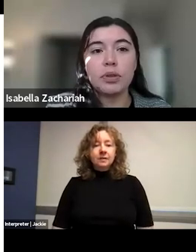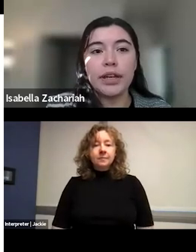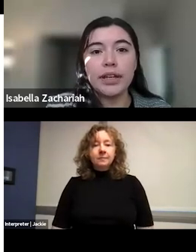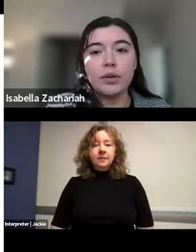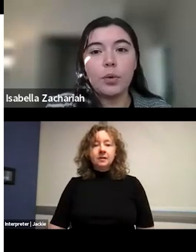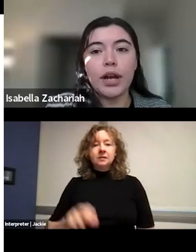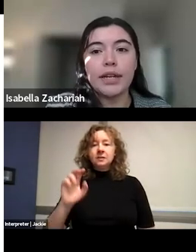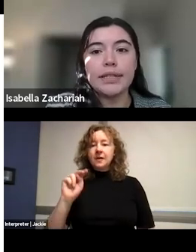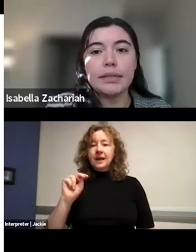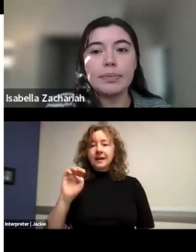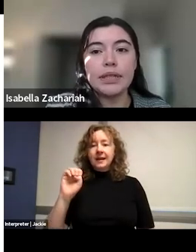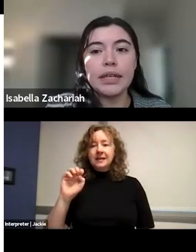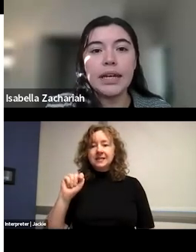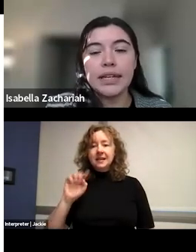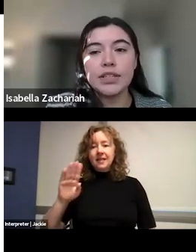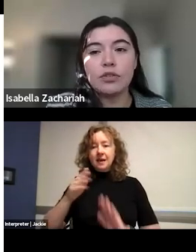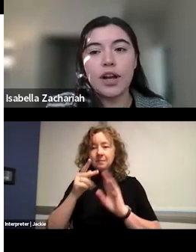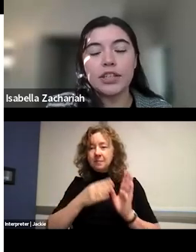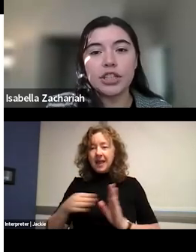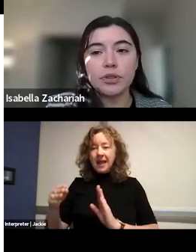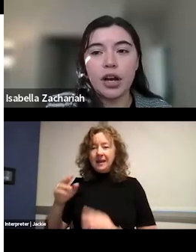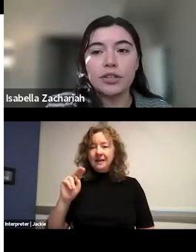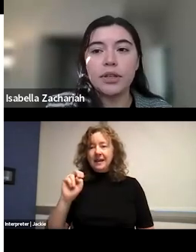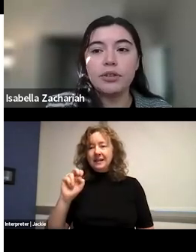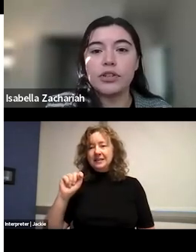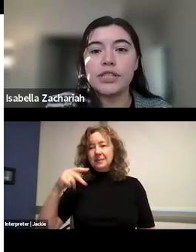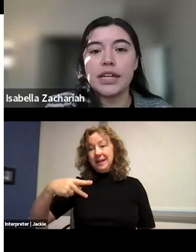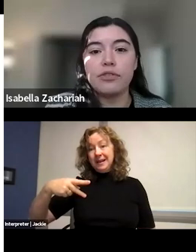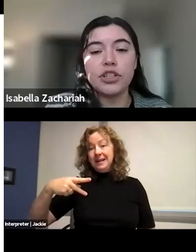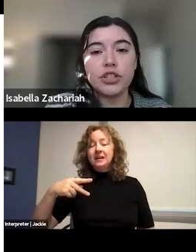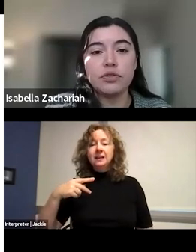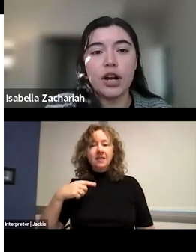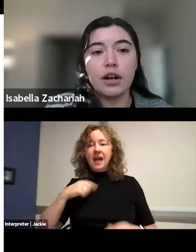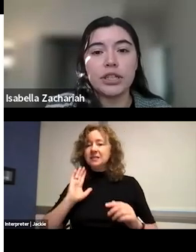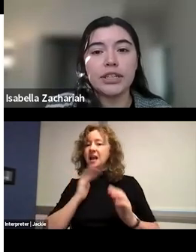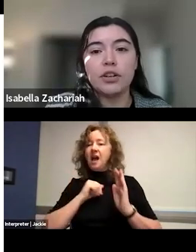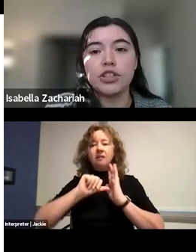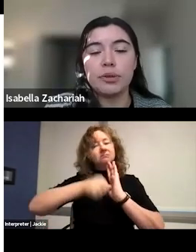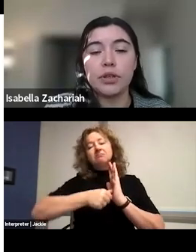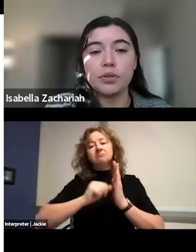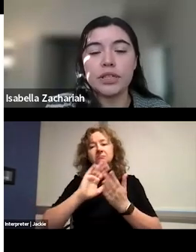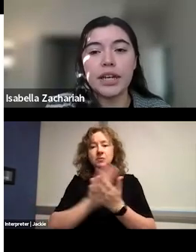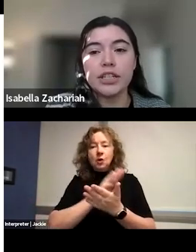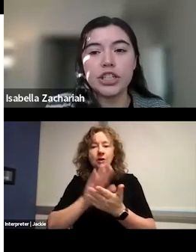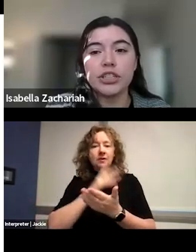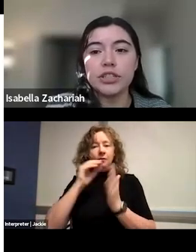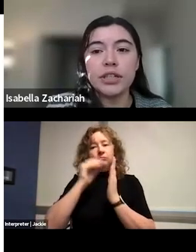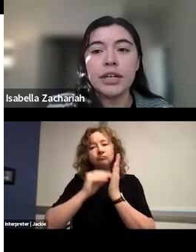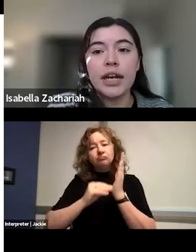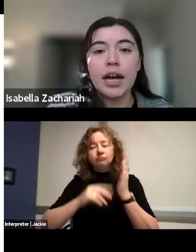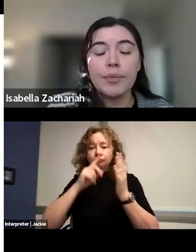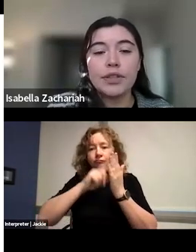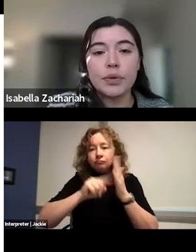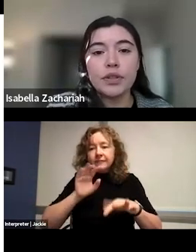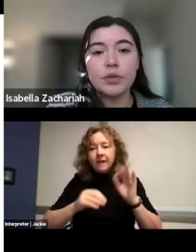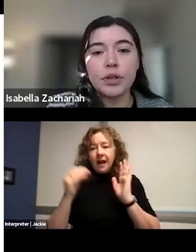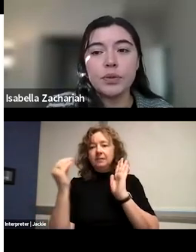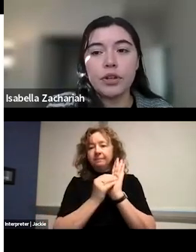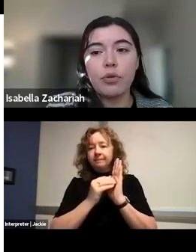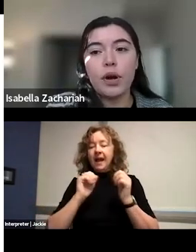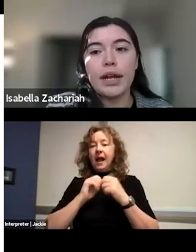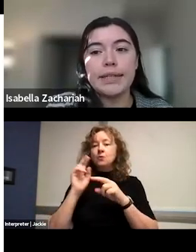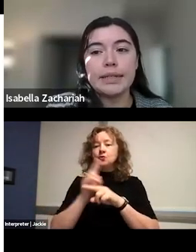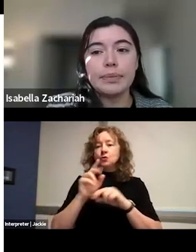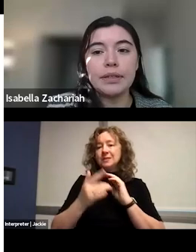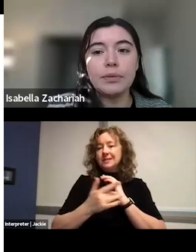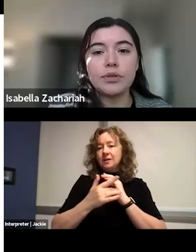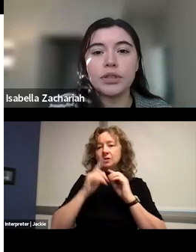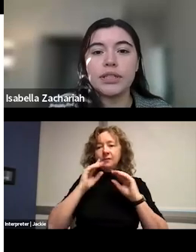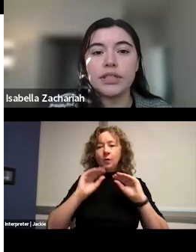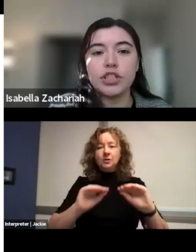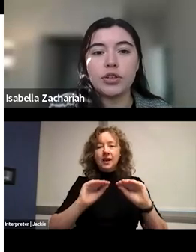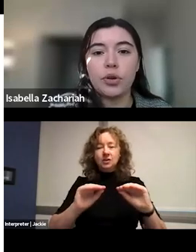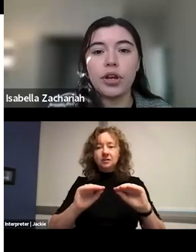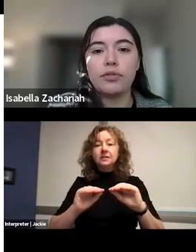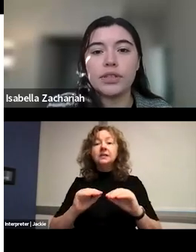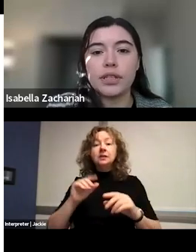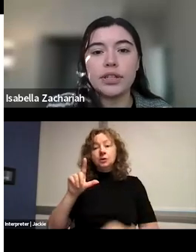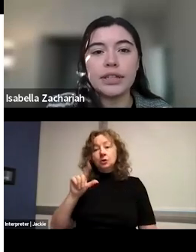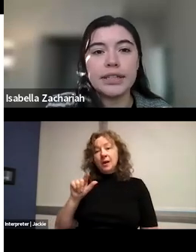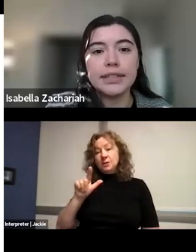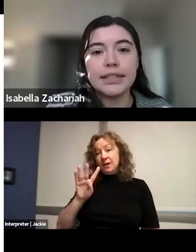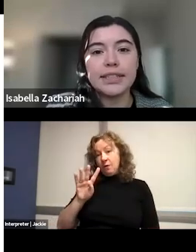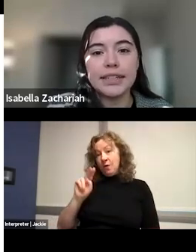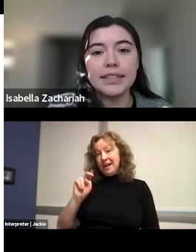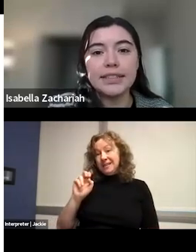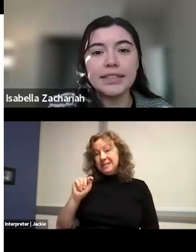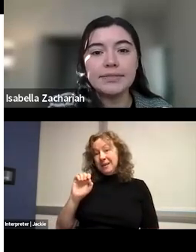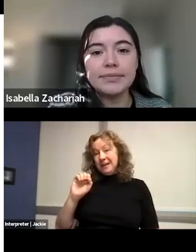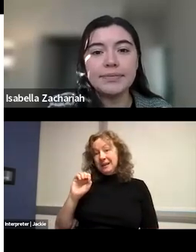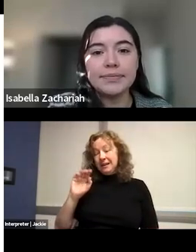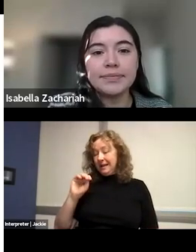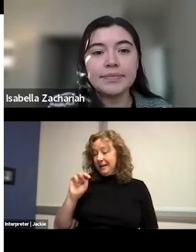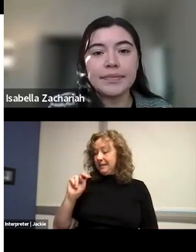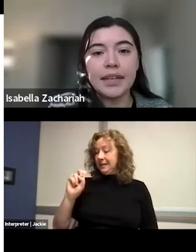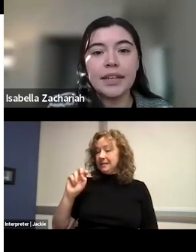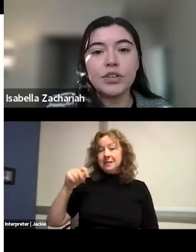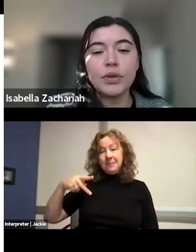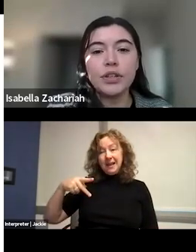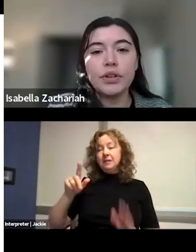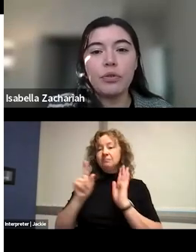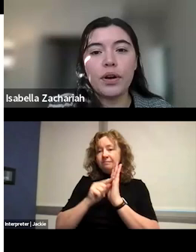Isabella Zachariah: So the National Education technology plan or any Tp is our flagship document for setting a vision for how technology can be used in education. And so the 2,024 Netp was released in January of this year. Next slide.